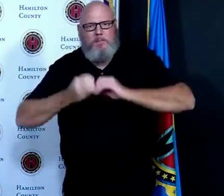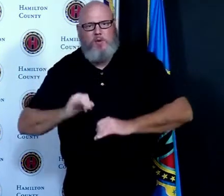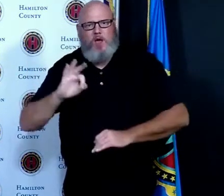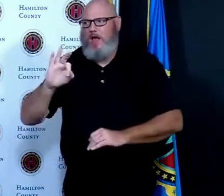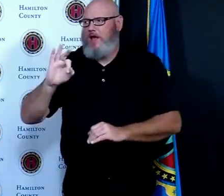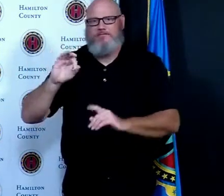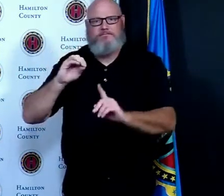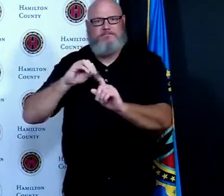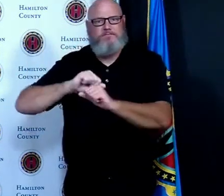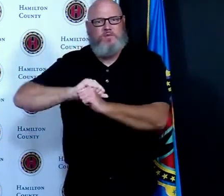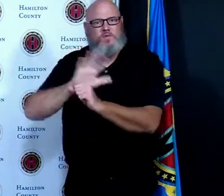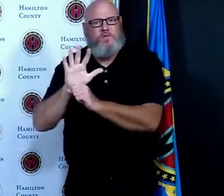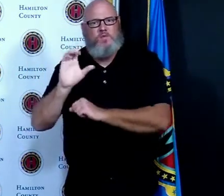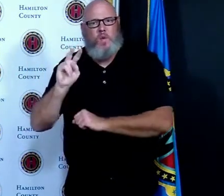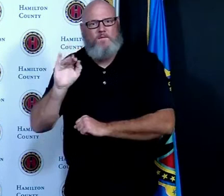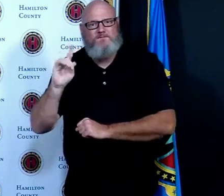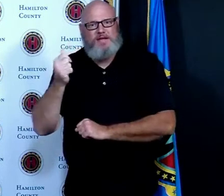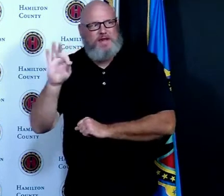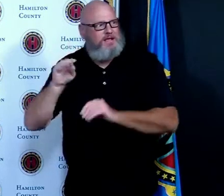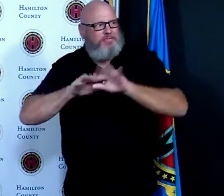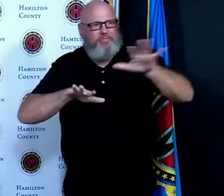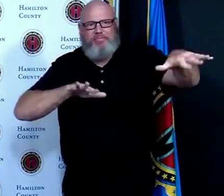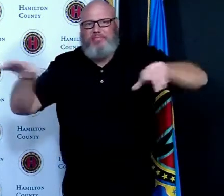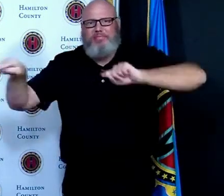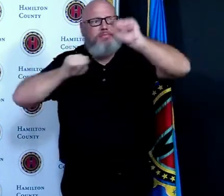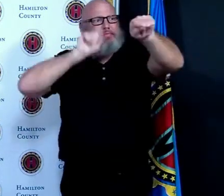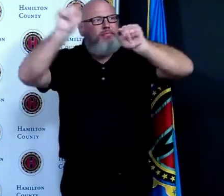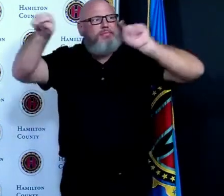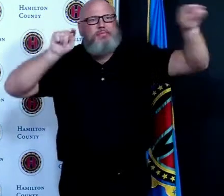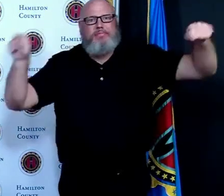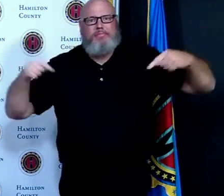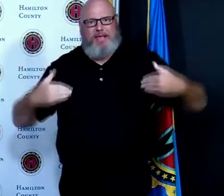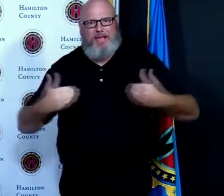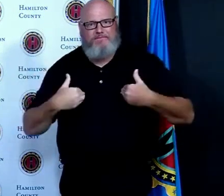and the numbers in Hamilton County continue to rise so I'll walk through the numbers and